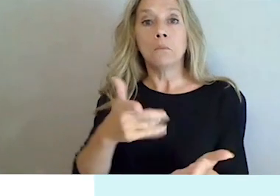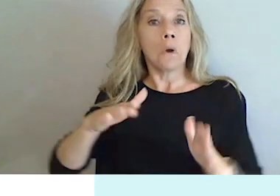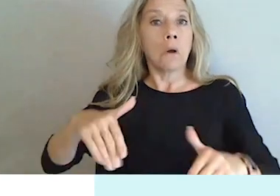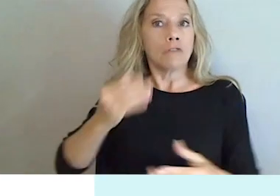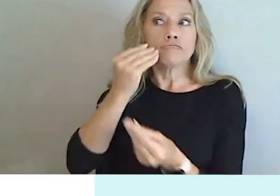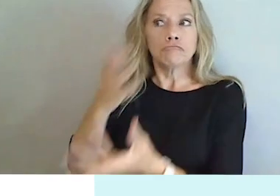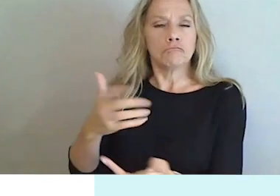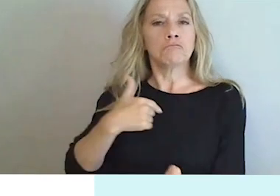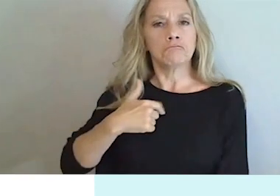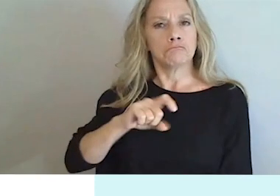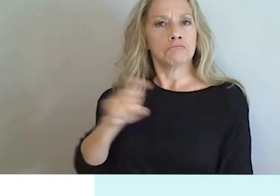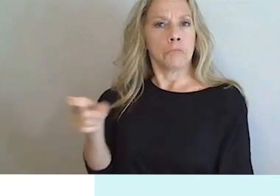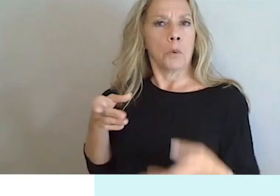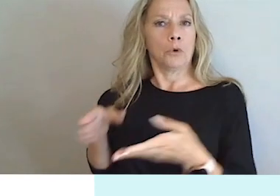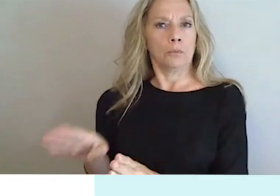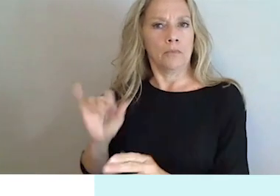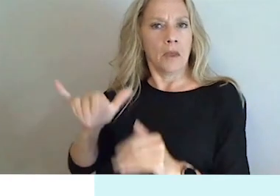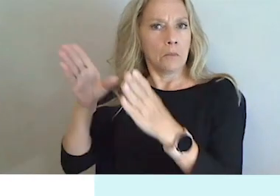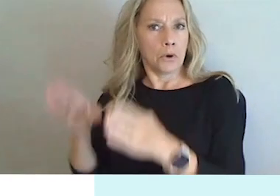you can add their information by following the instructions.